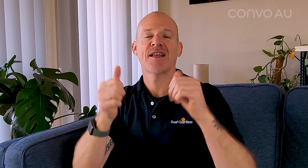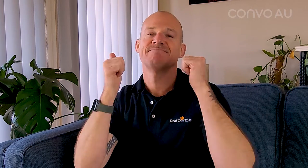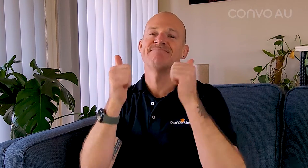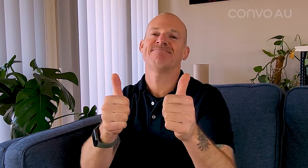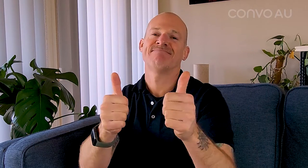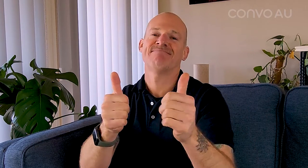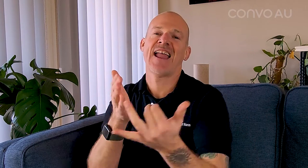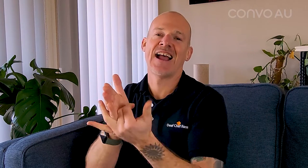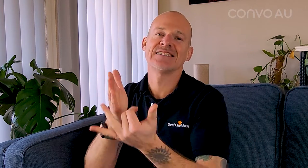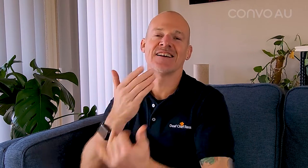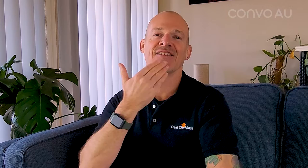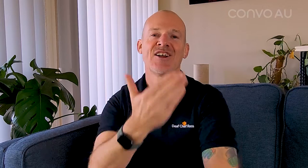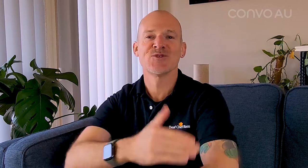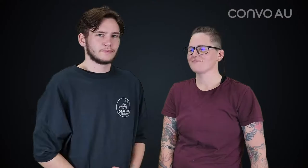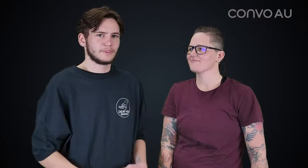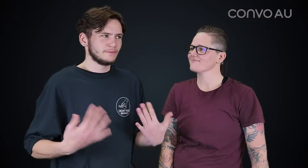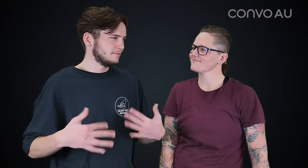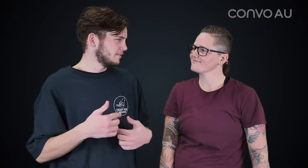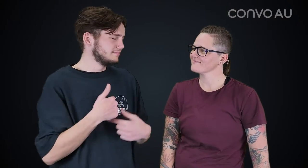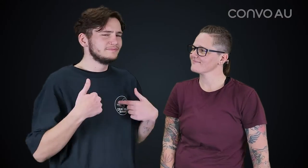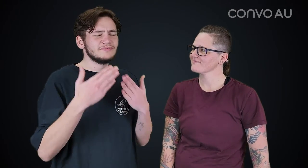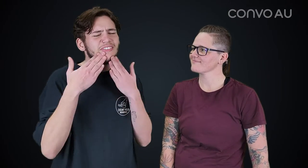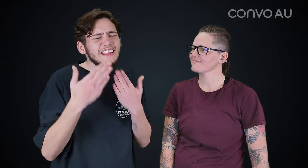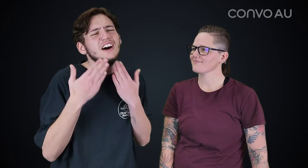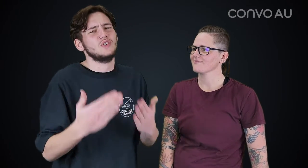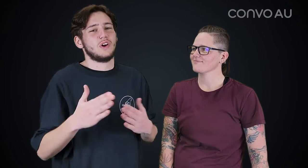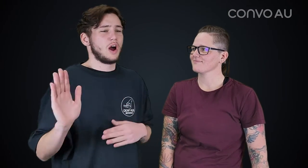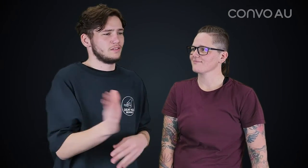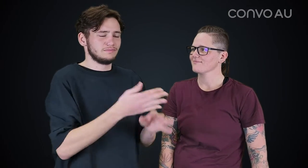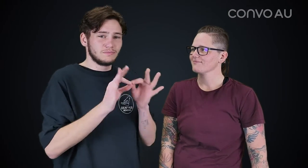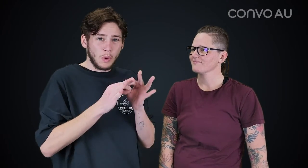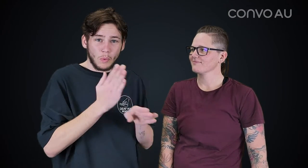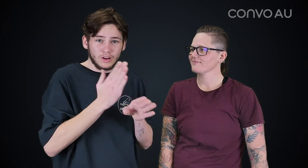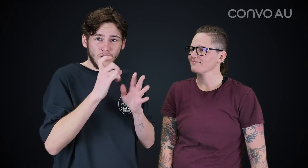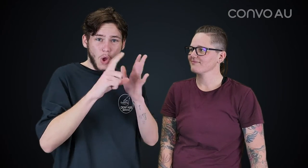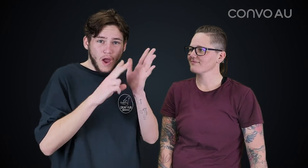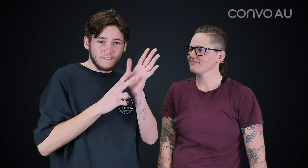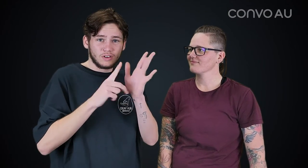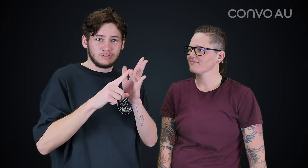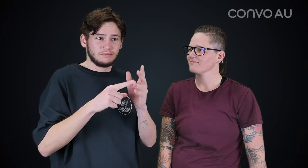I have access! Thank you. Wow! We would like to say thank you to all Convo Australia interpreters